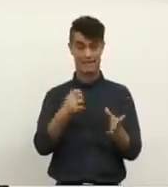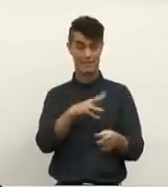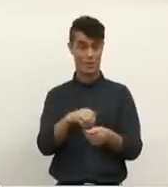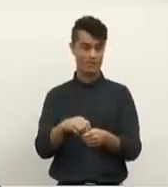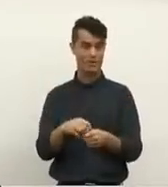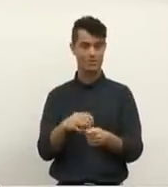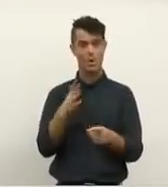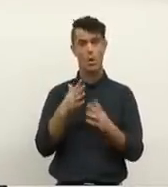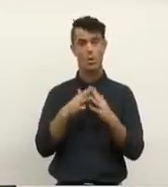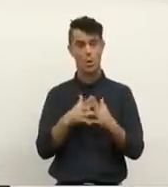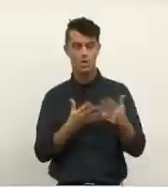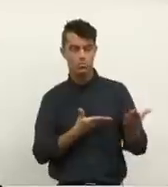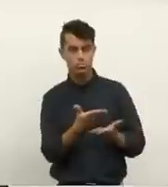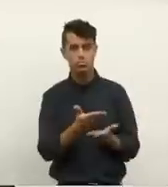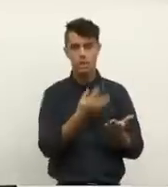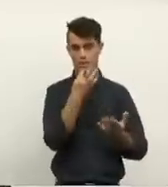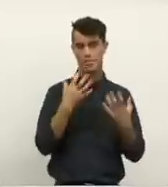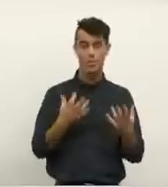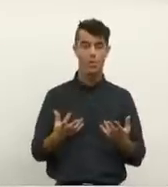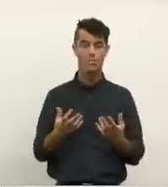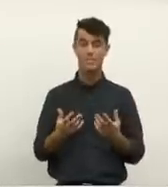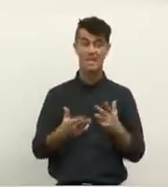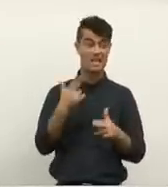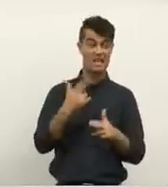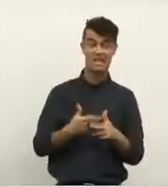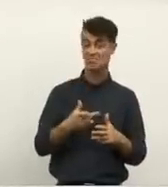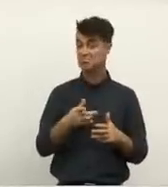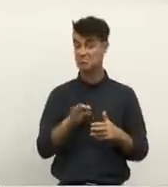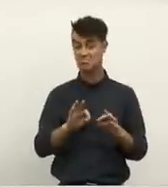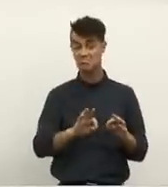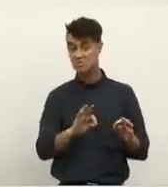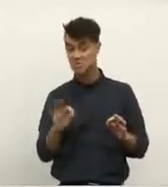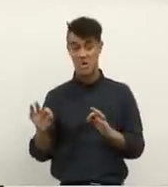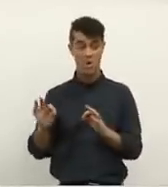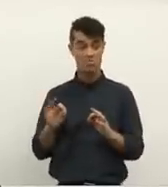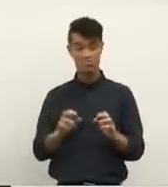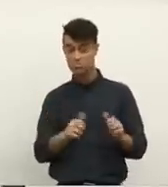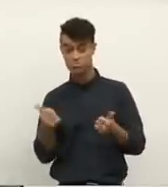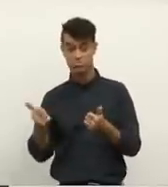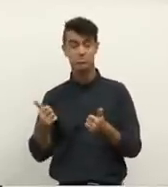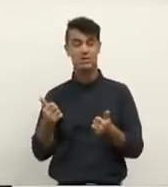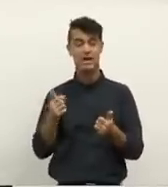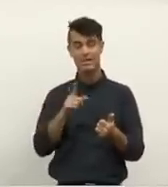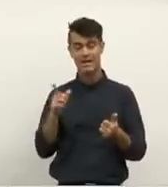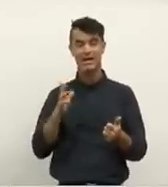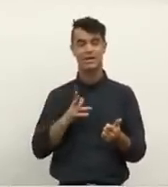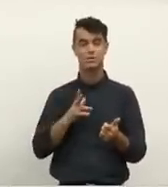who can help understand that a bit better. But if that still doesn't meet their needs, then they go down the path